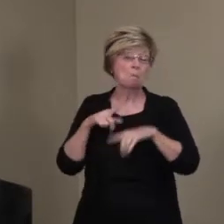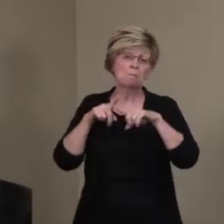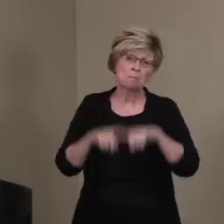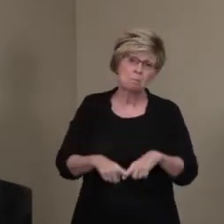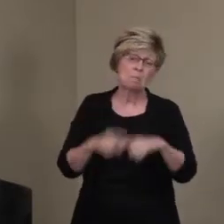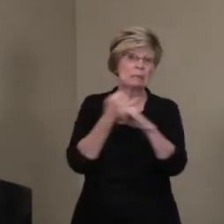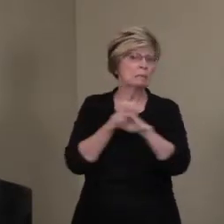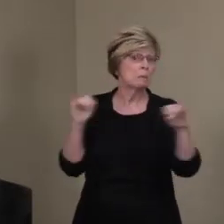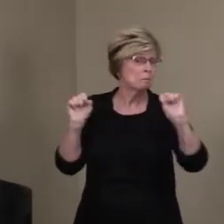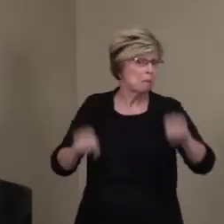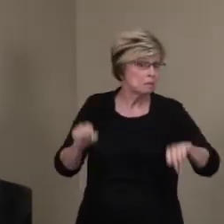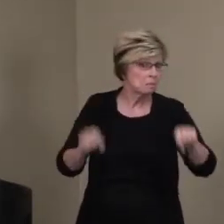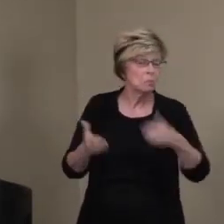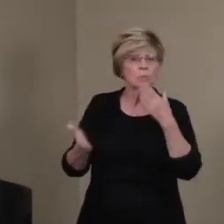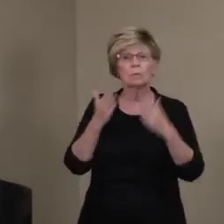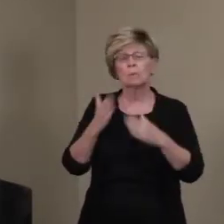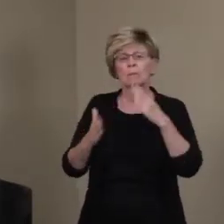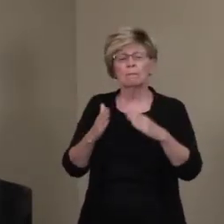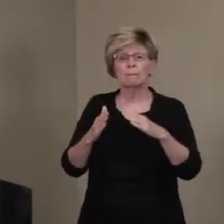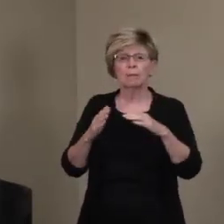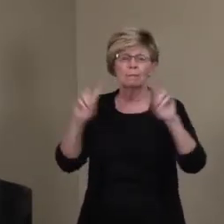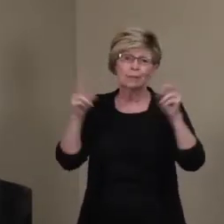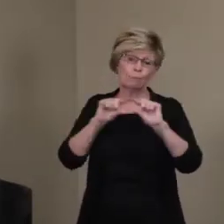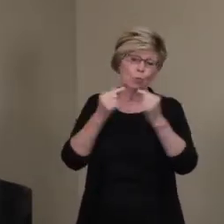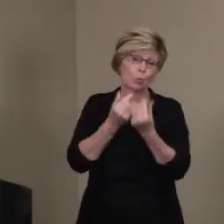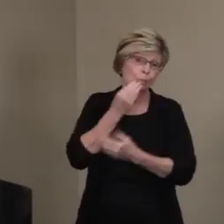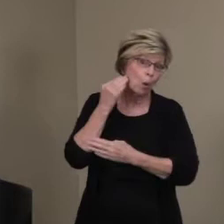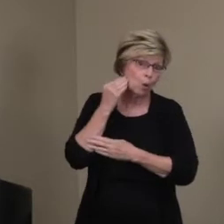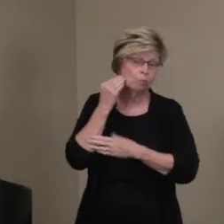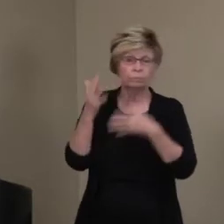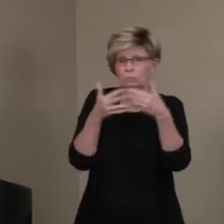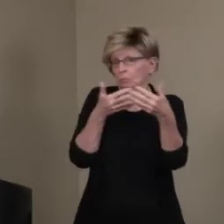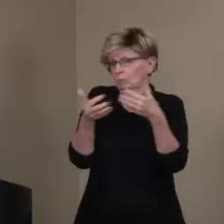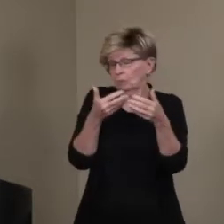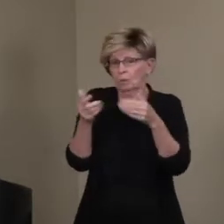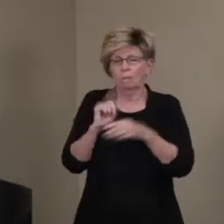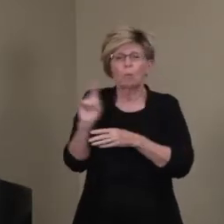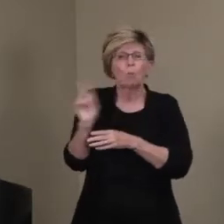their own as well as independent living skills there may be the need for group